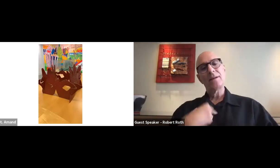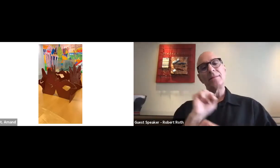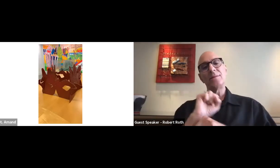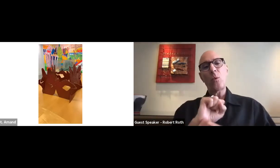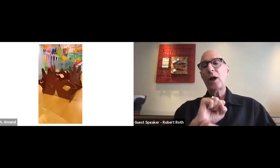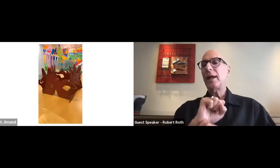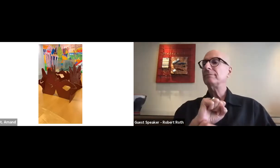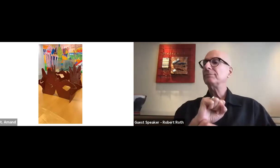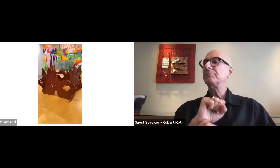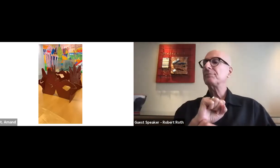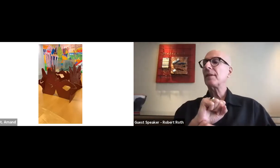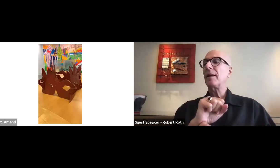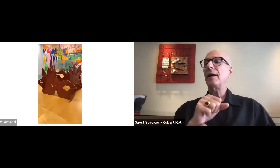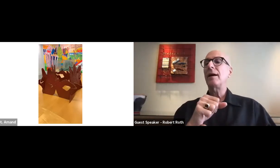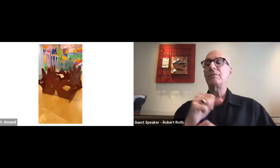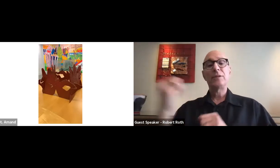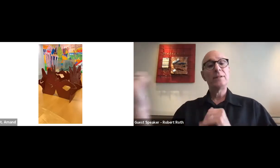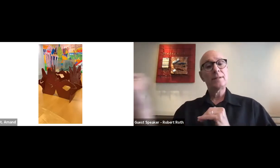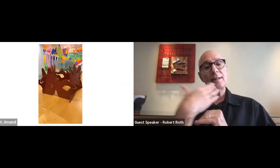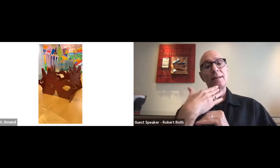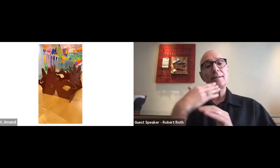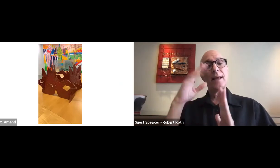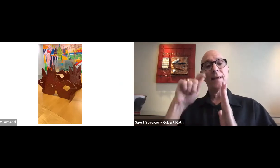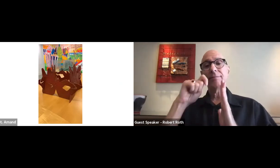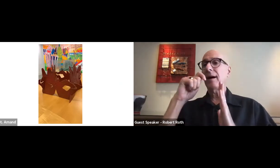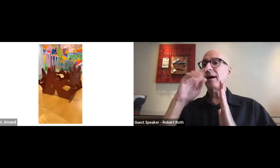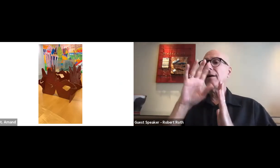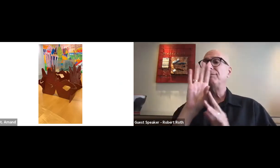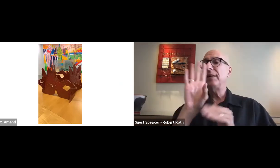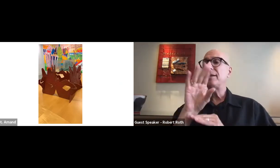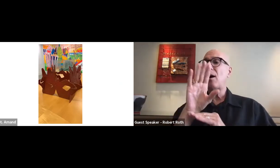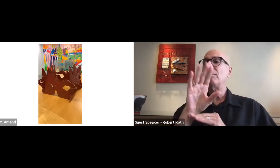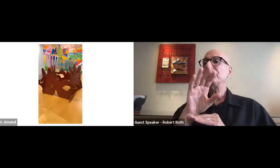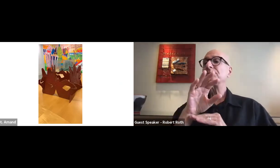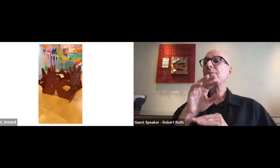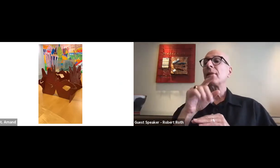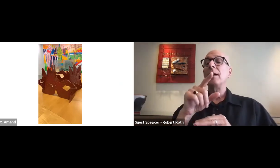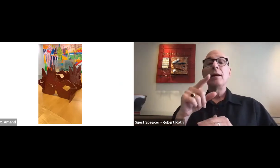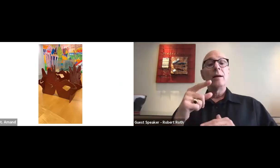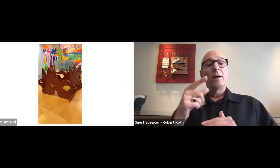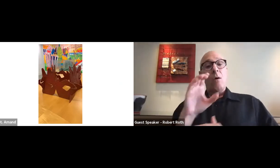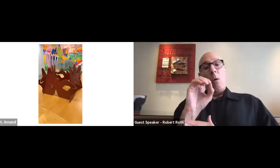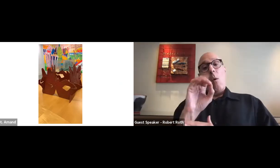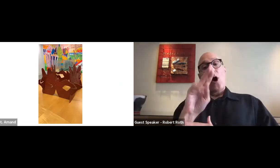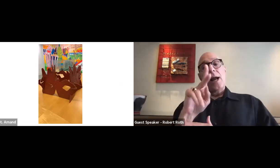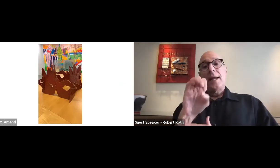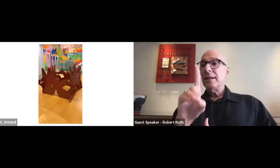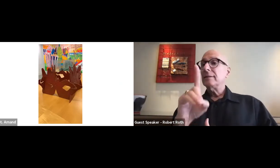She couldn't come today because she's working, but she did send me a video.